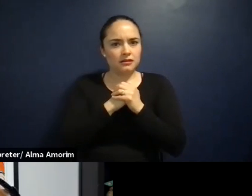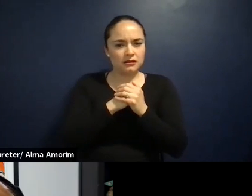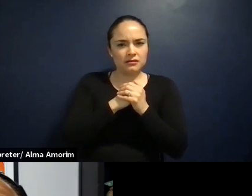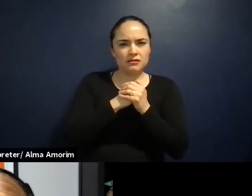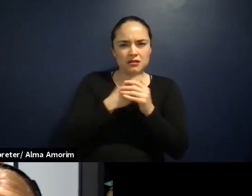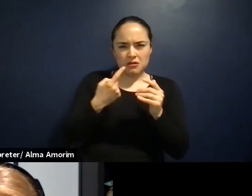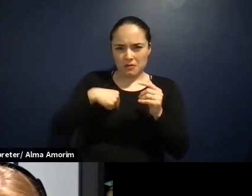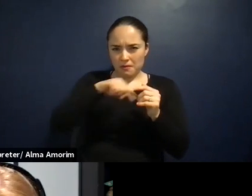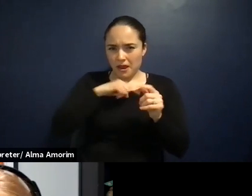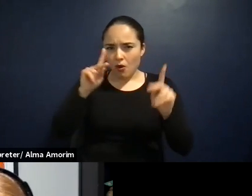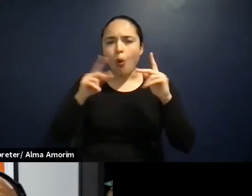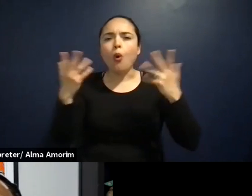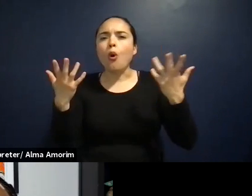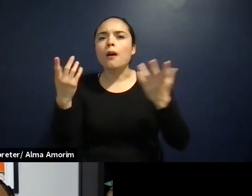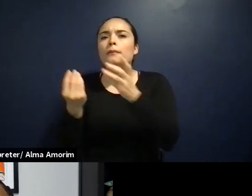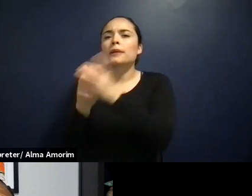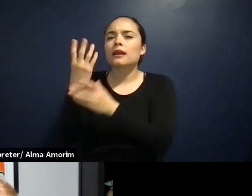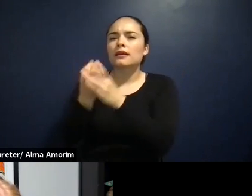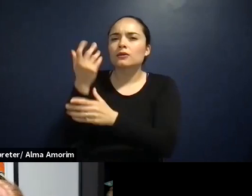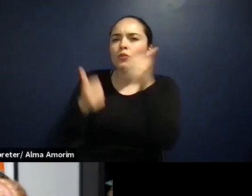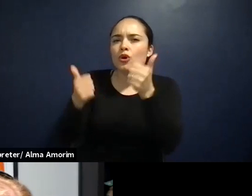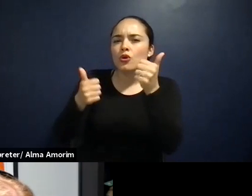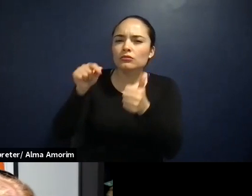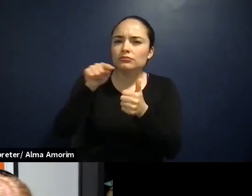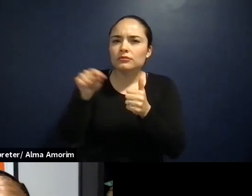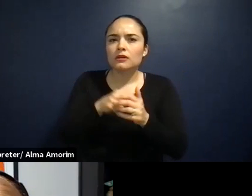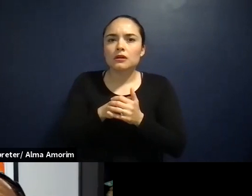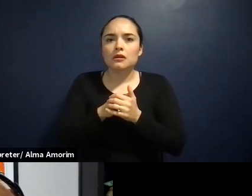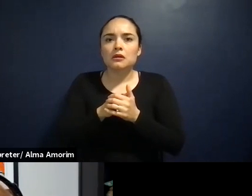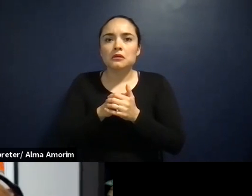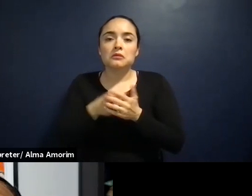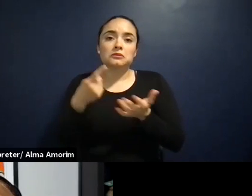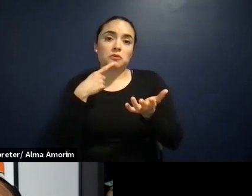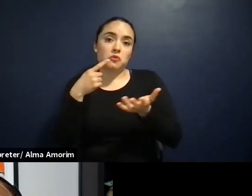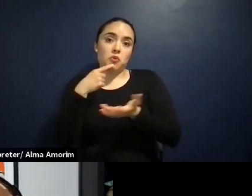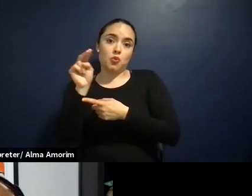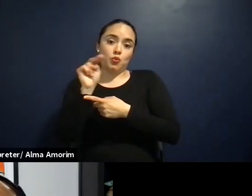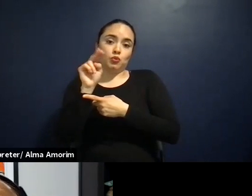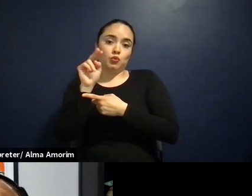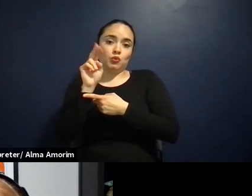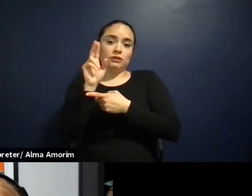Essential nutrients. So yeah, no, gold is really important for a lot of reasons. So I mentioned,